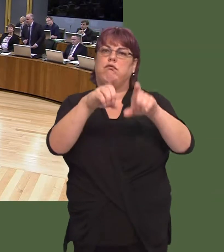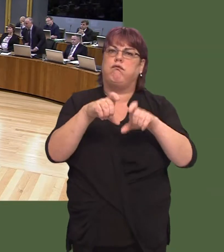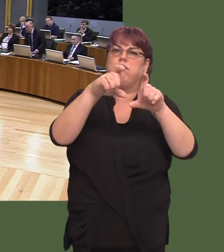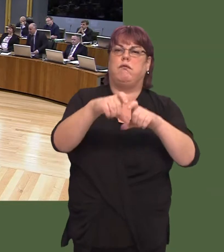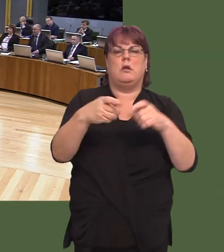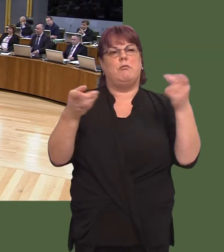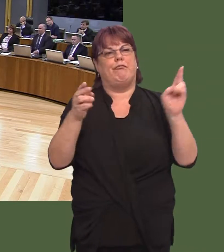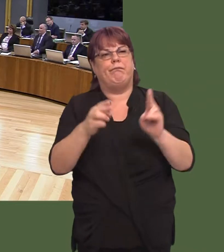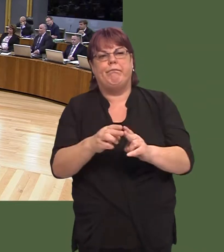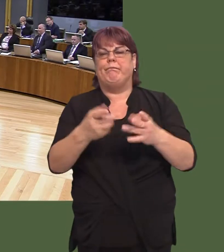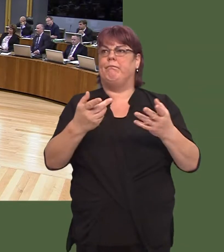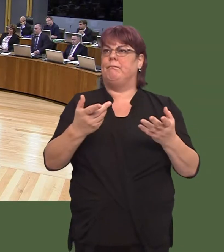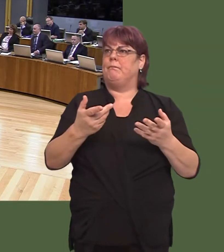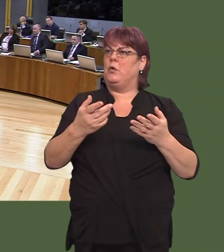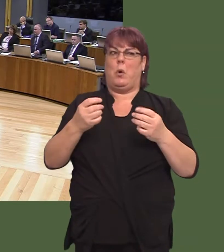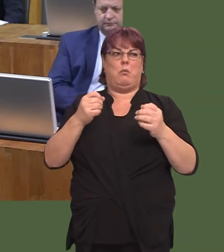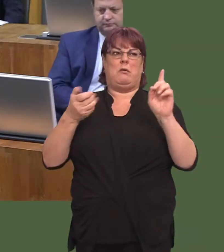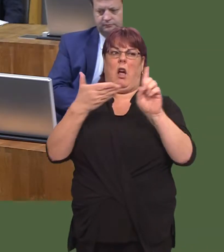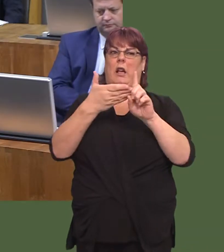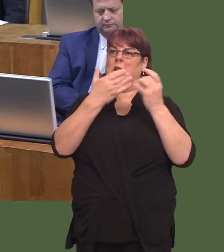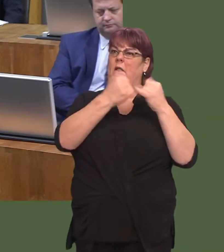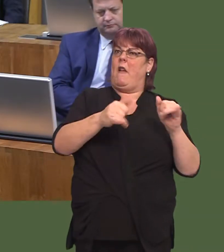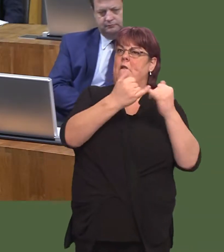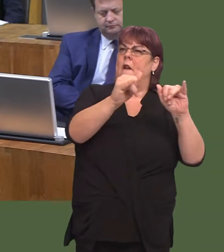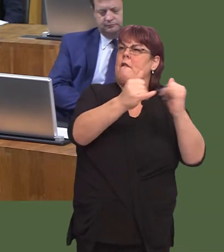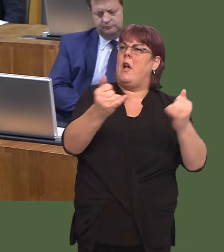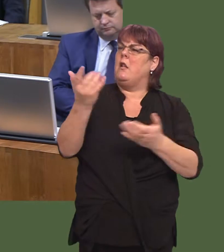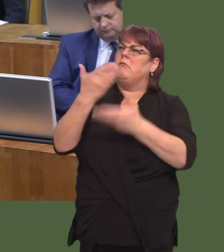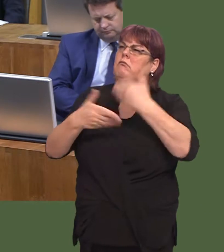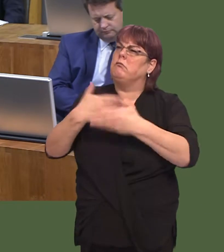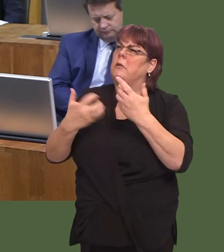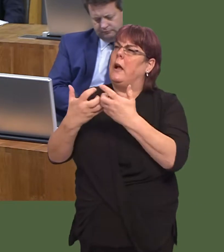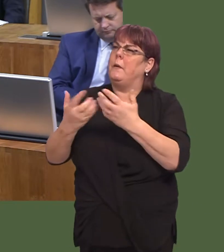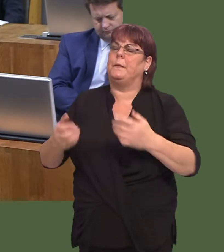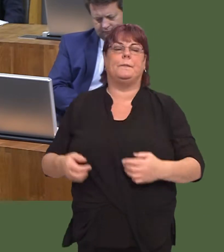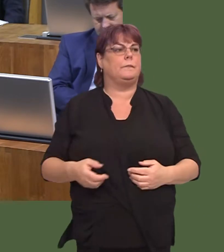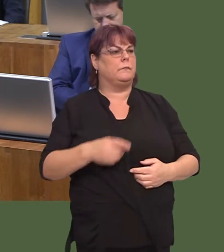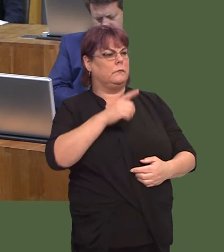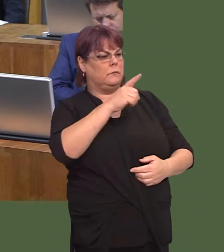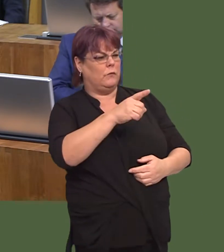Carwyn Jones: Well, this is simply wrong. First of all, to clarify his suggestion that there will be £100 million deficit, we do